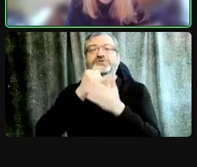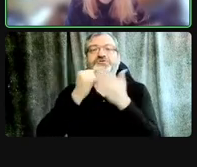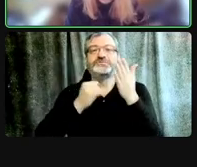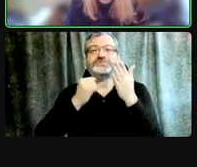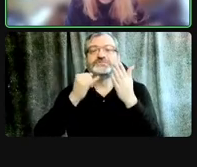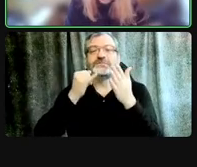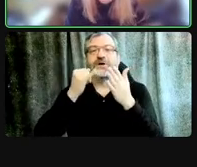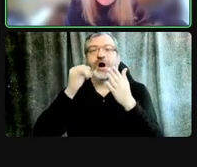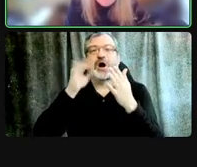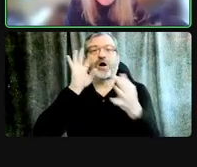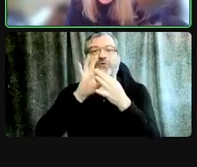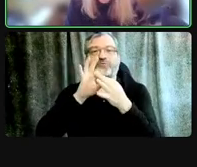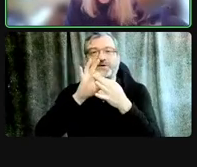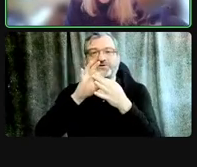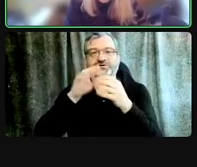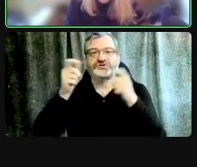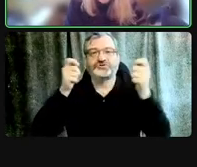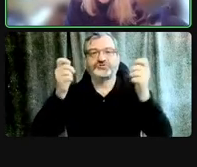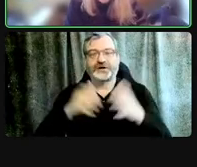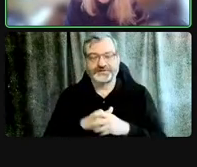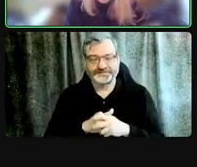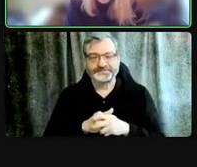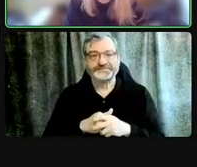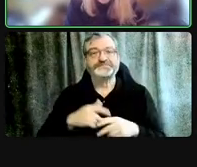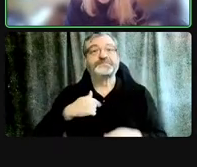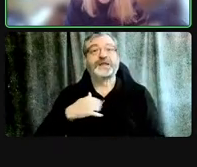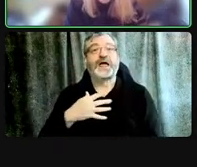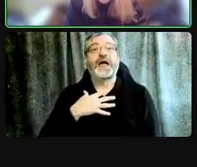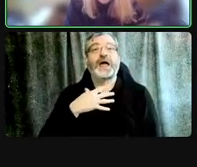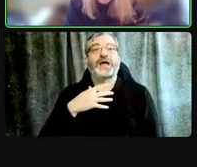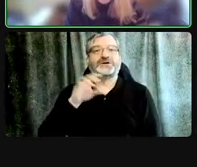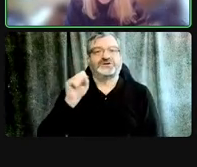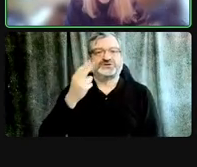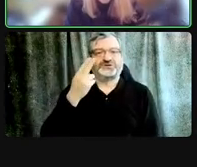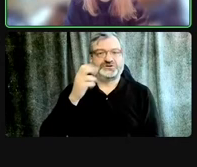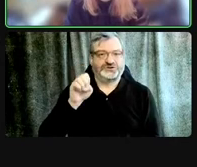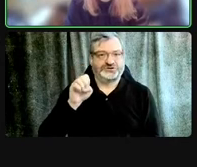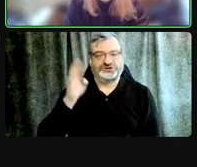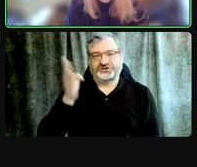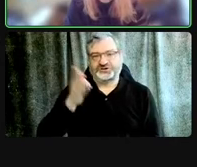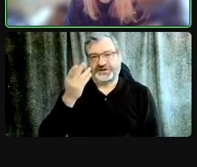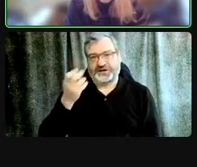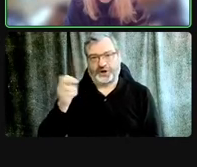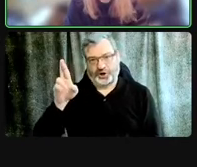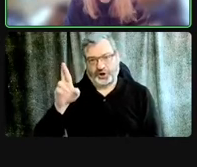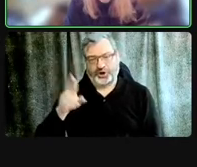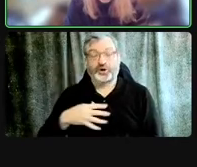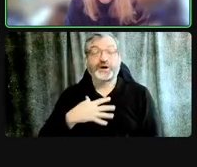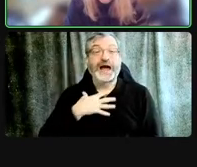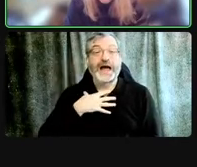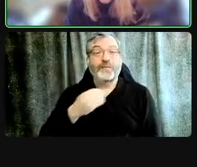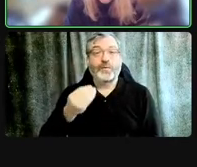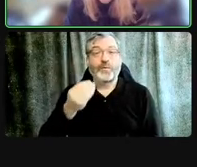I am a white, disabled woman in her early 40s with blonde hair and freckles.